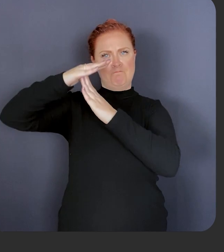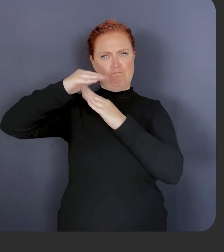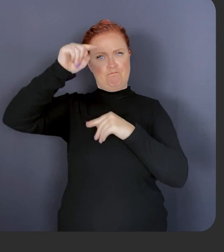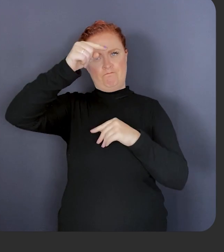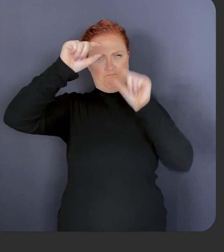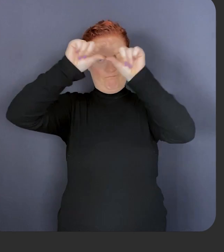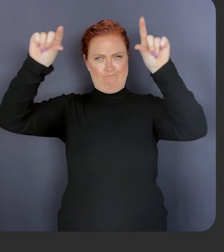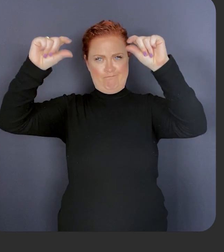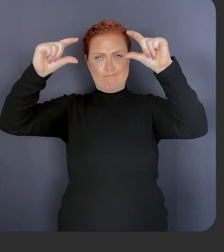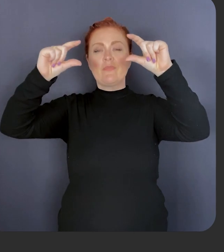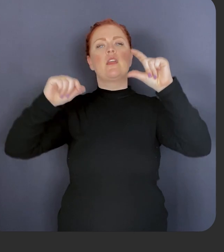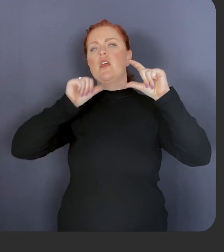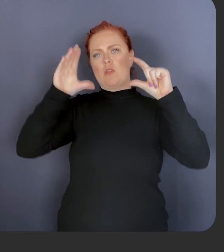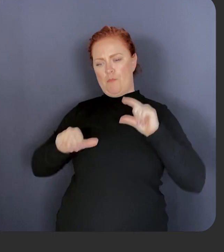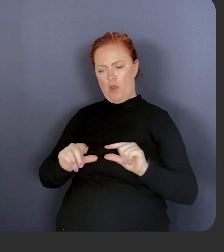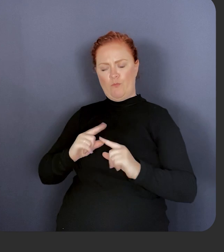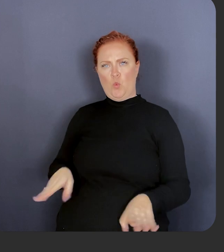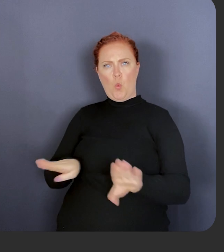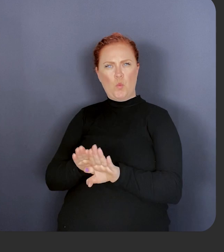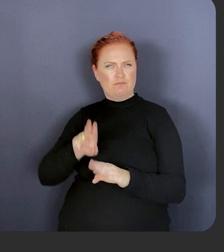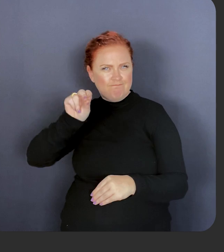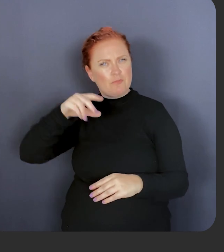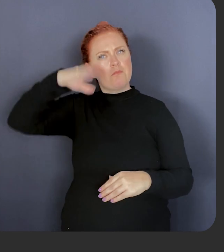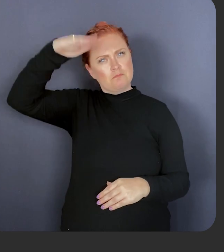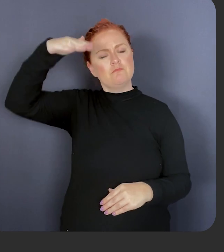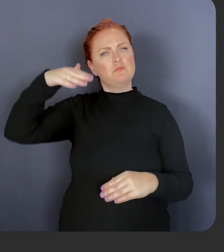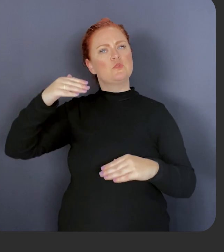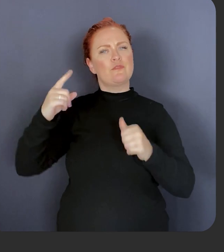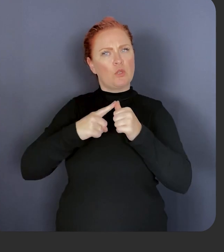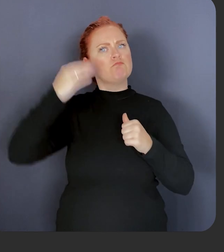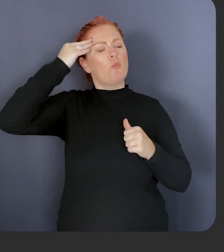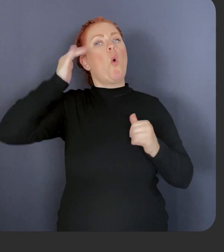there, versus one of these controls to exit. So I was put directly into the colors,